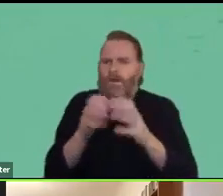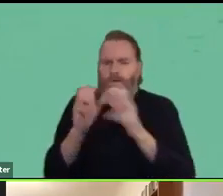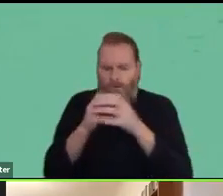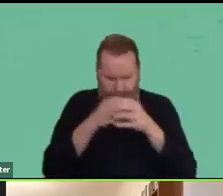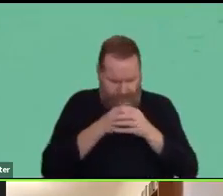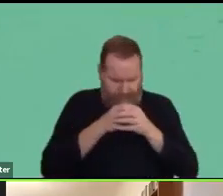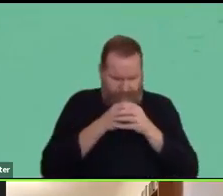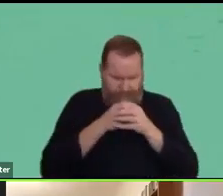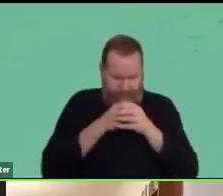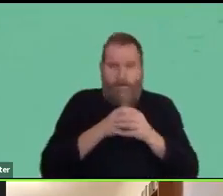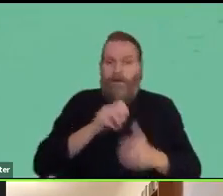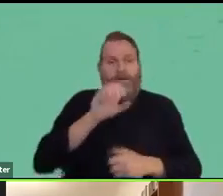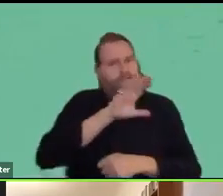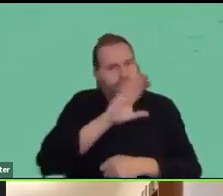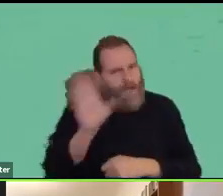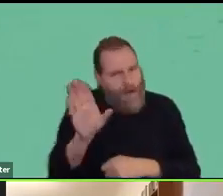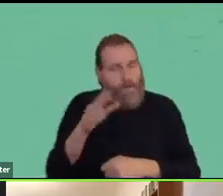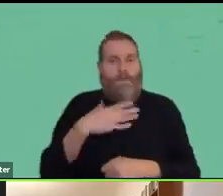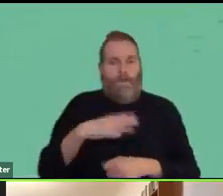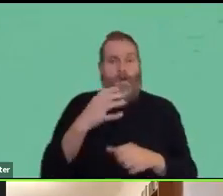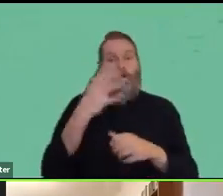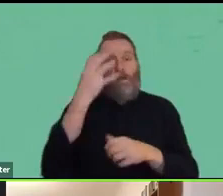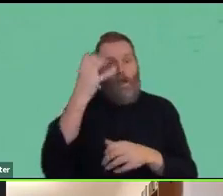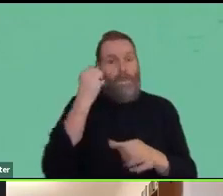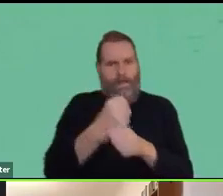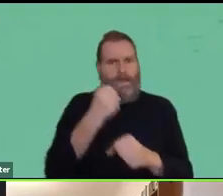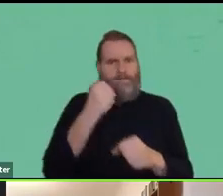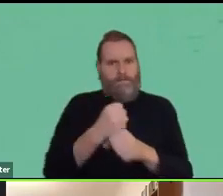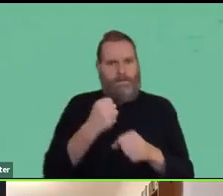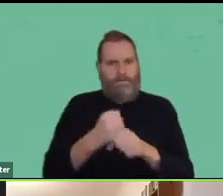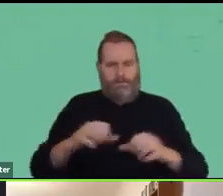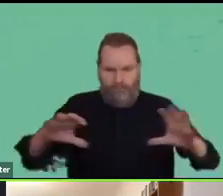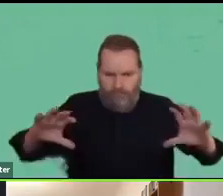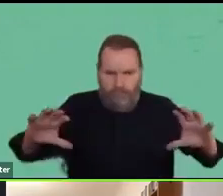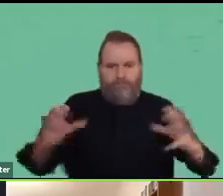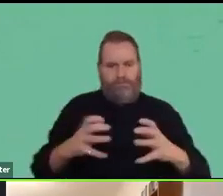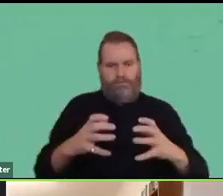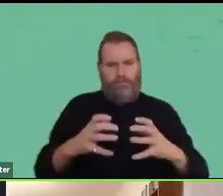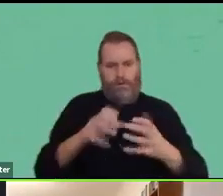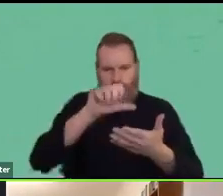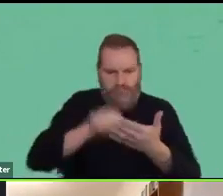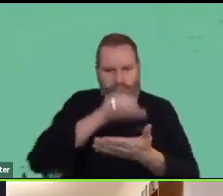we want the government to talk centrally and get proper sums of money on the table that everybody